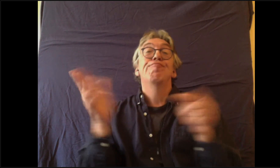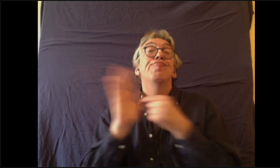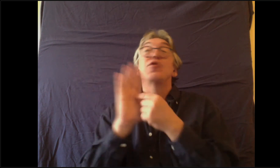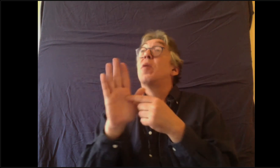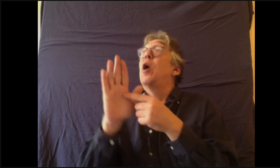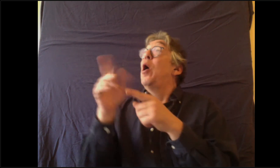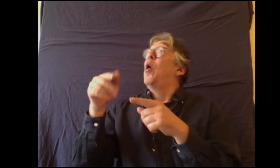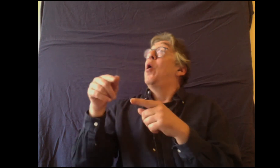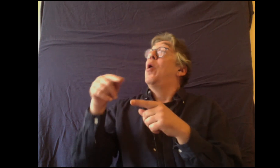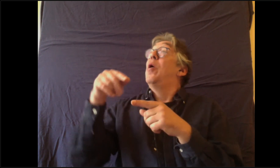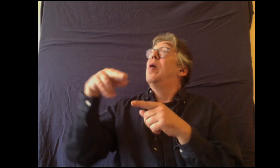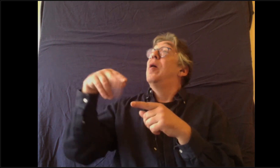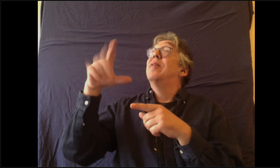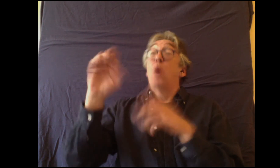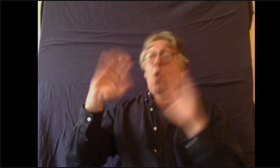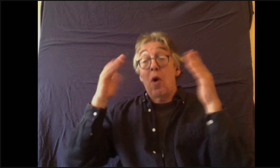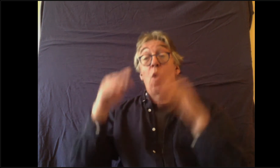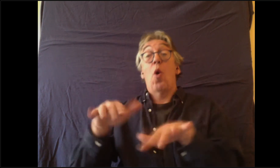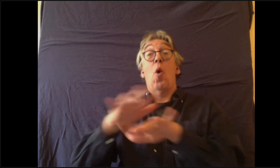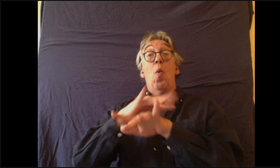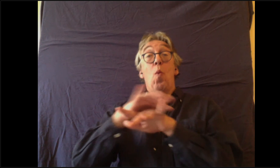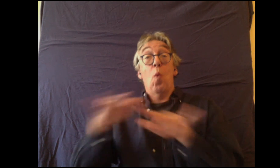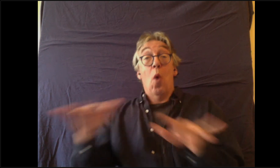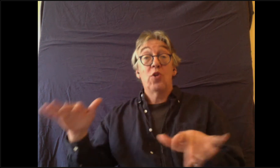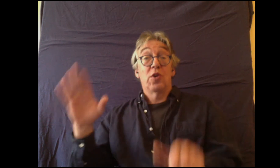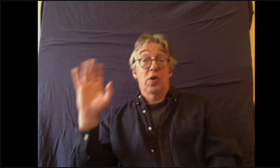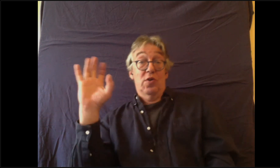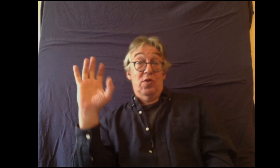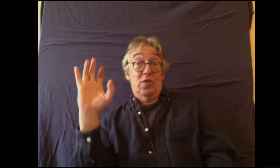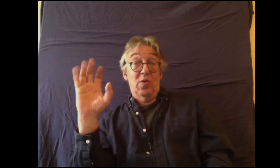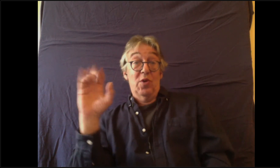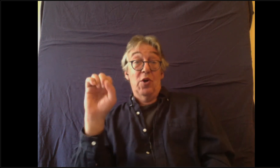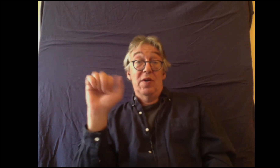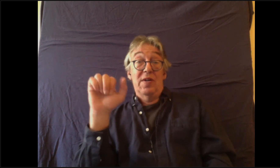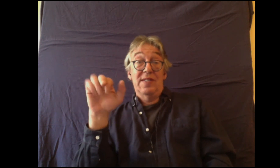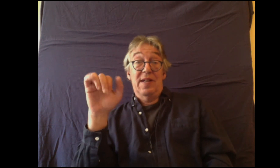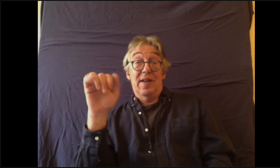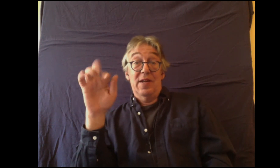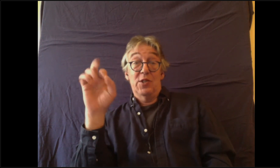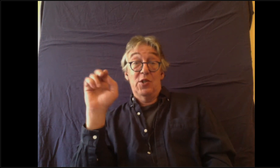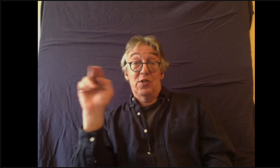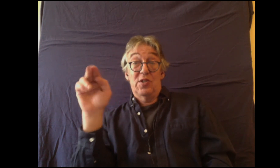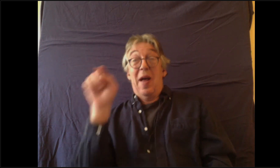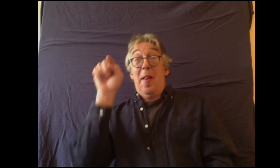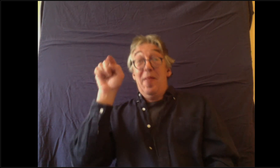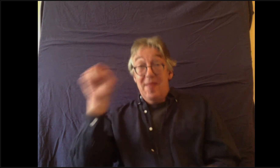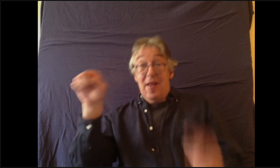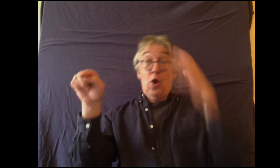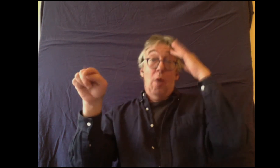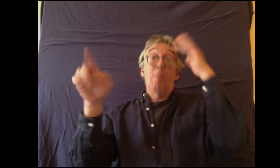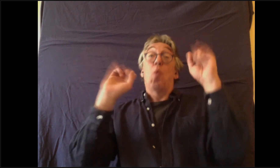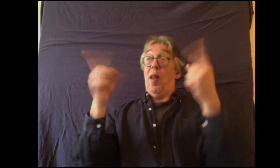because they are the main interlocutor for the government for the development of water sanitation facilities.